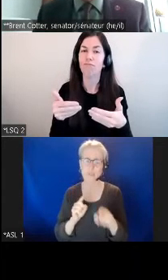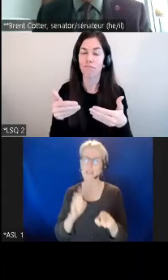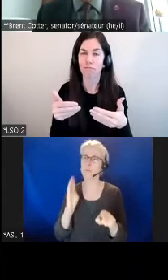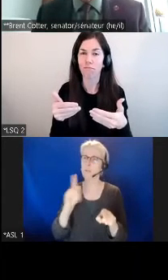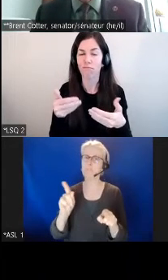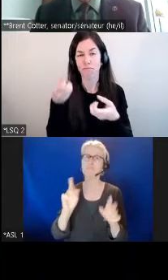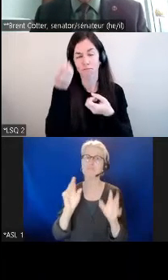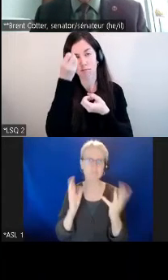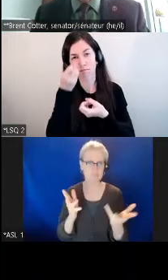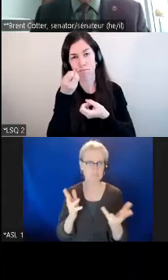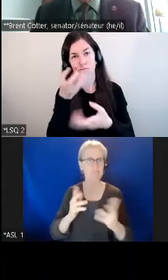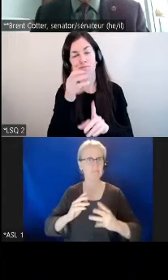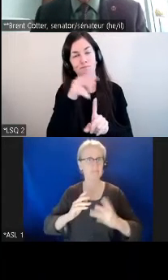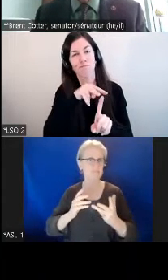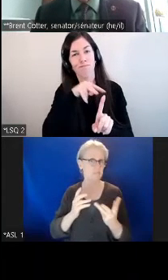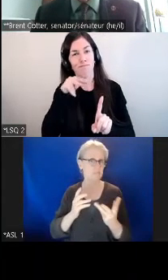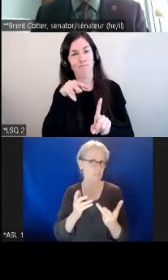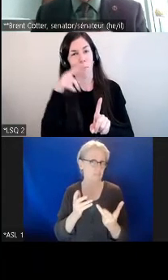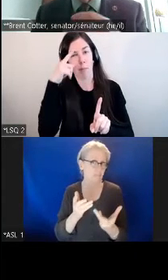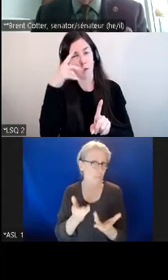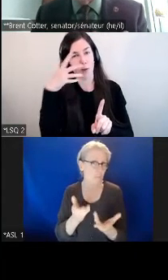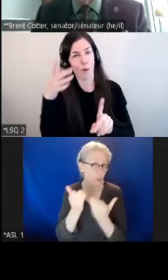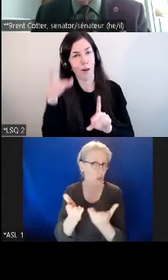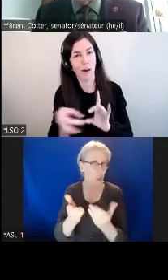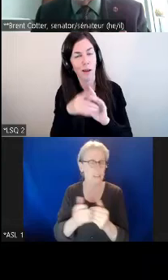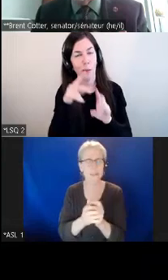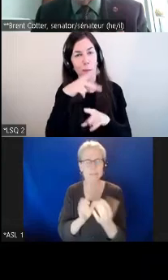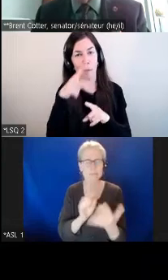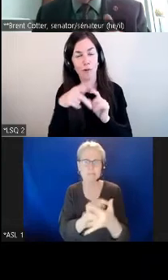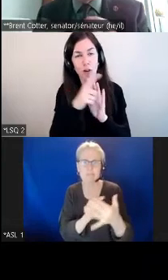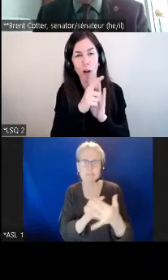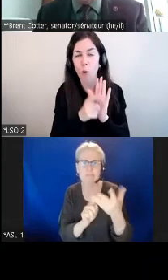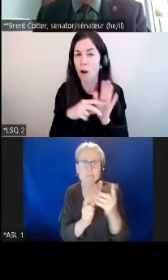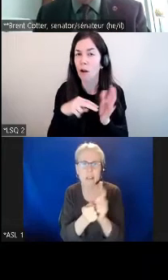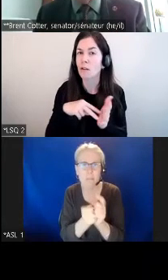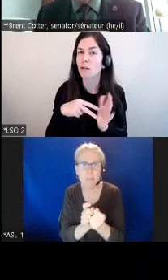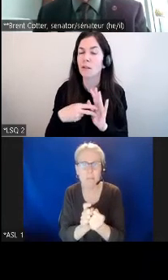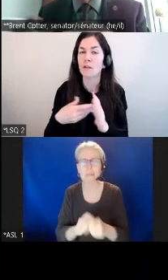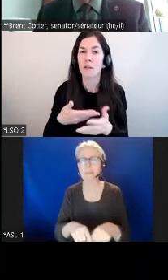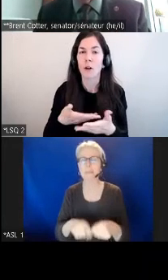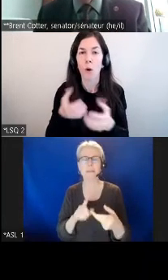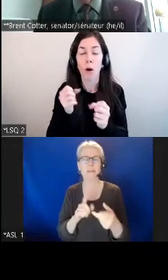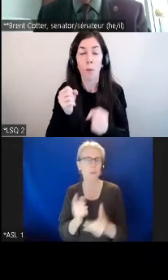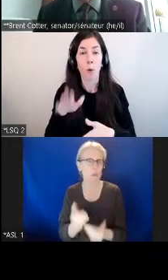THAT MIGHT MEAN THEY PROPOSE, SUGGEST AMENDMENTS TO THE BILL TO MAKE IT BETTER OR SOMETIMES TO